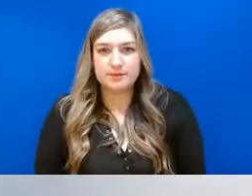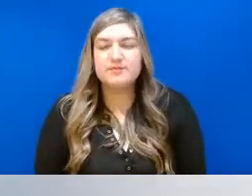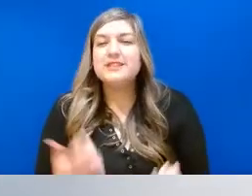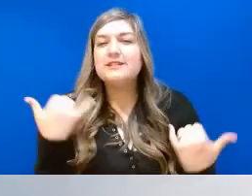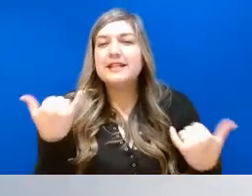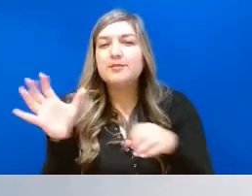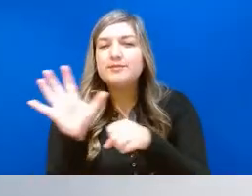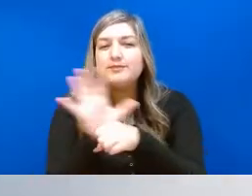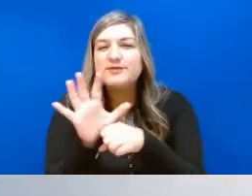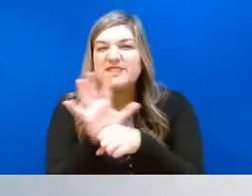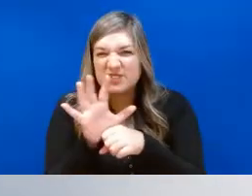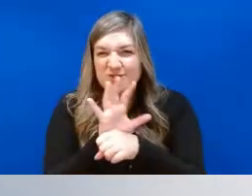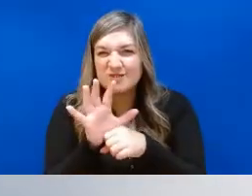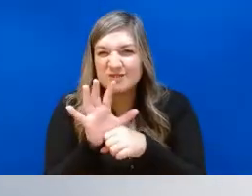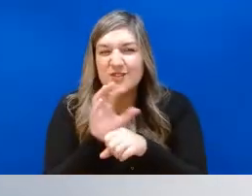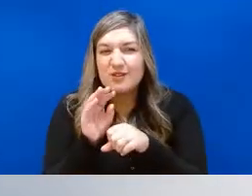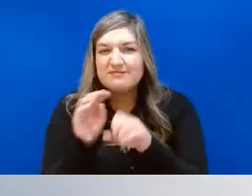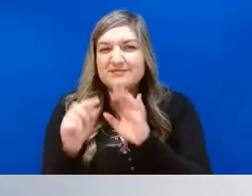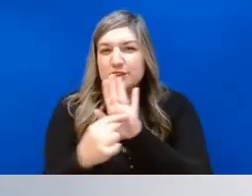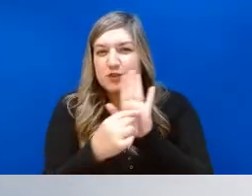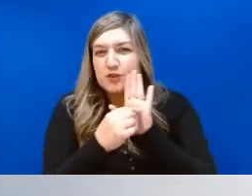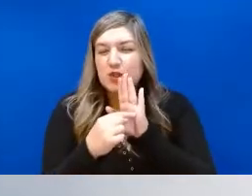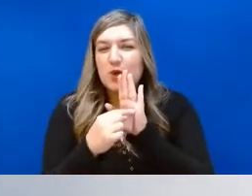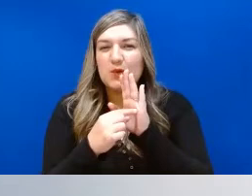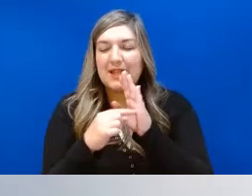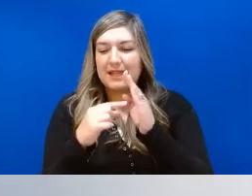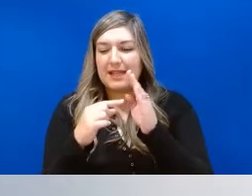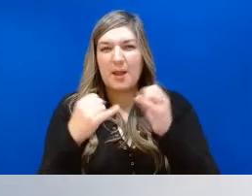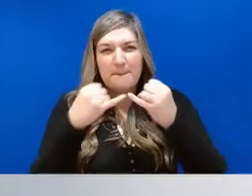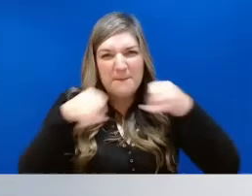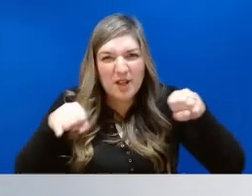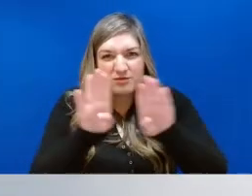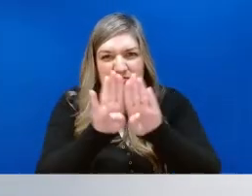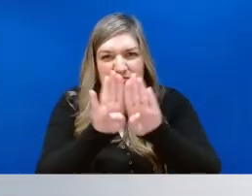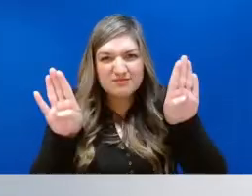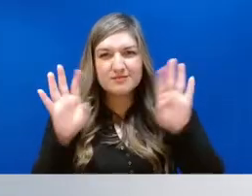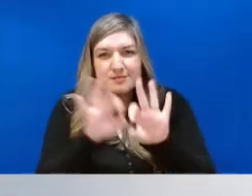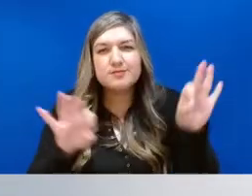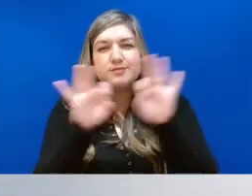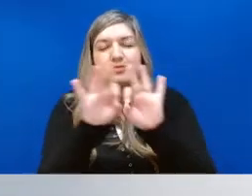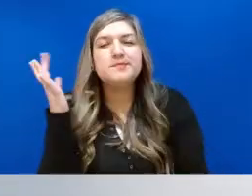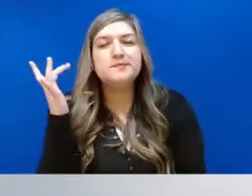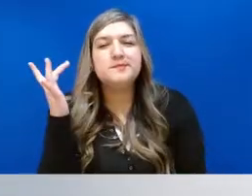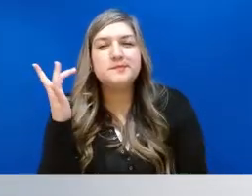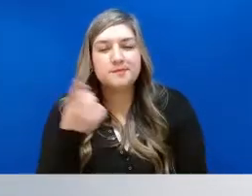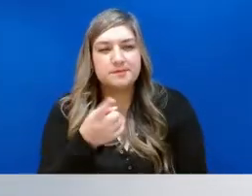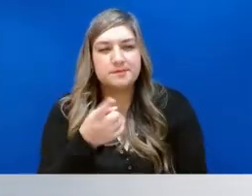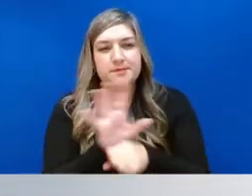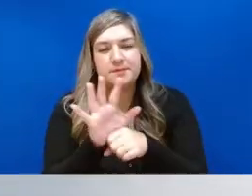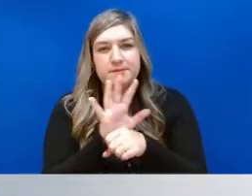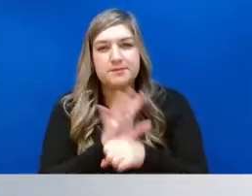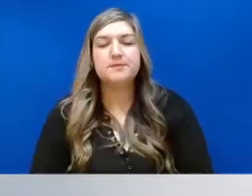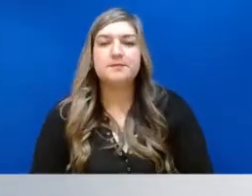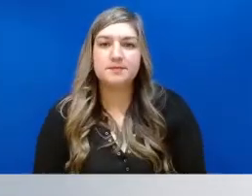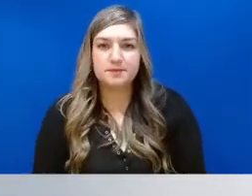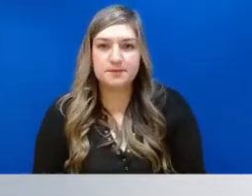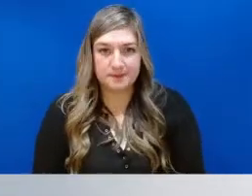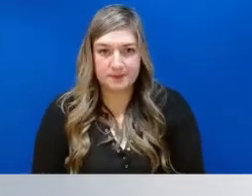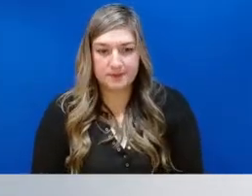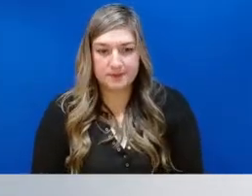to further explore the importance of setting boundaries.